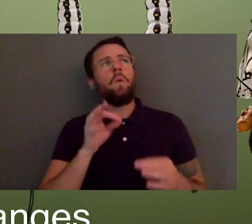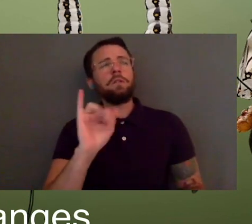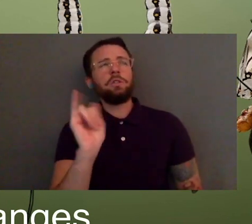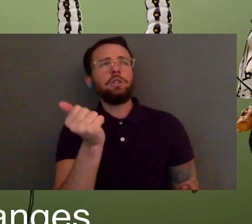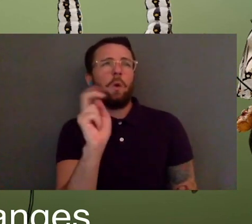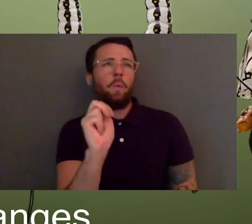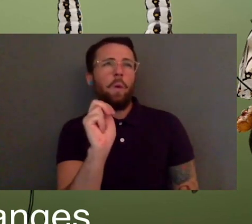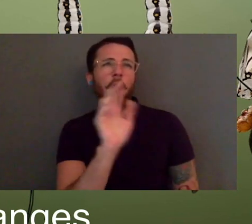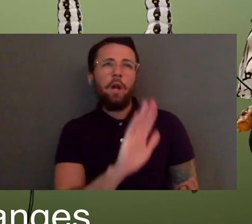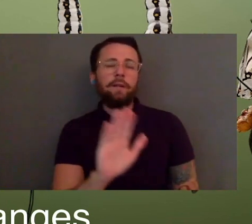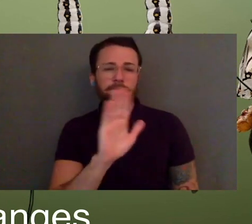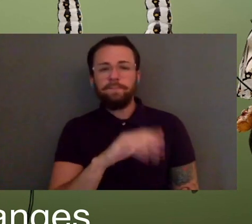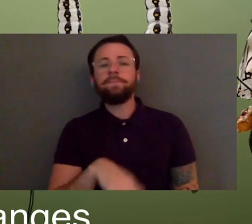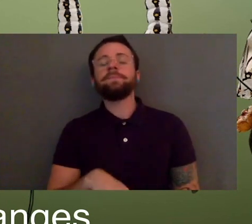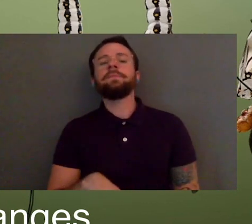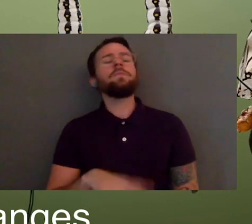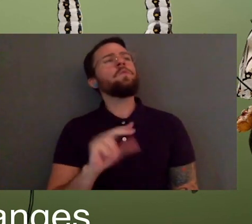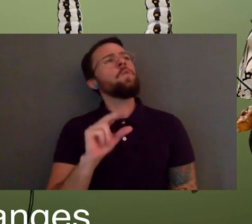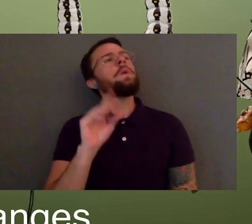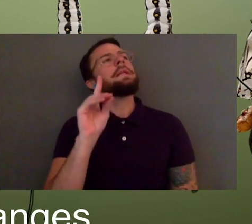Some make it quite easy. Some make it quite difficult.